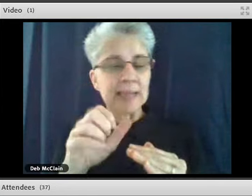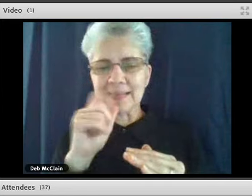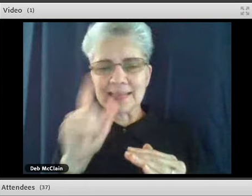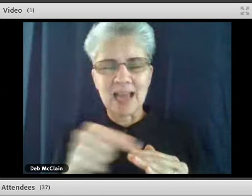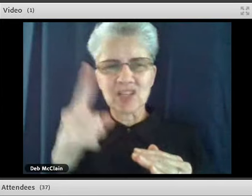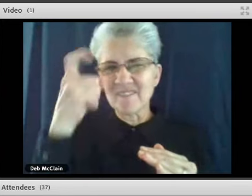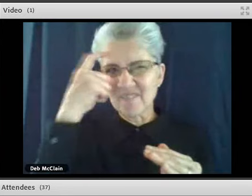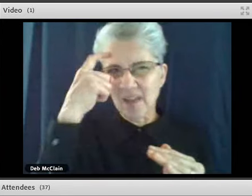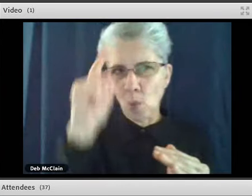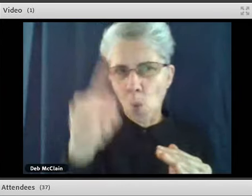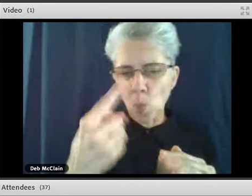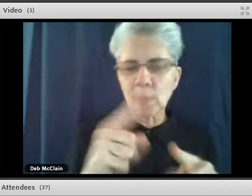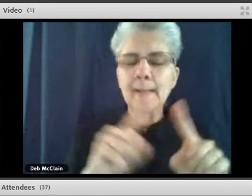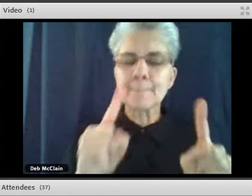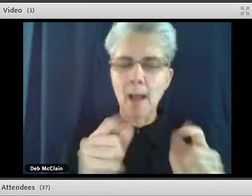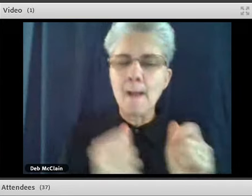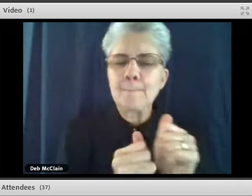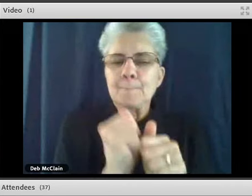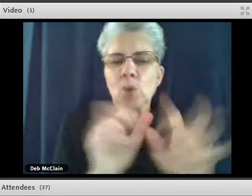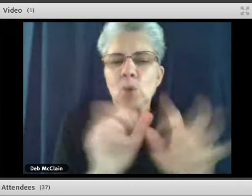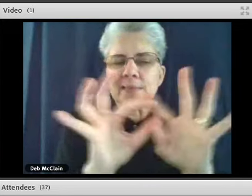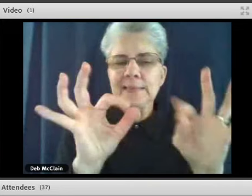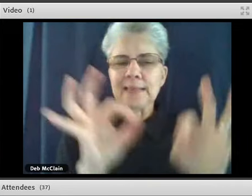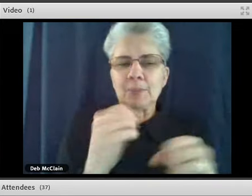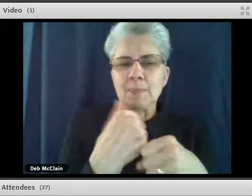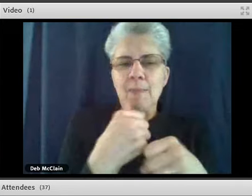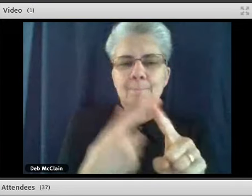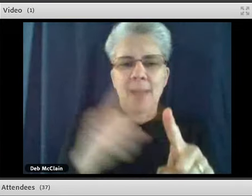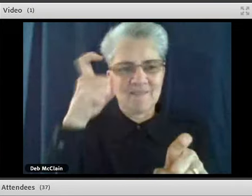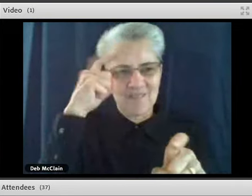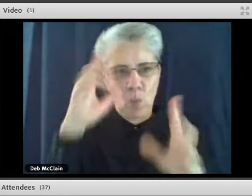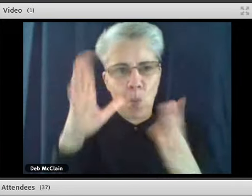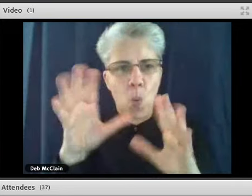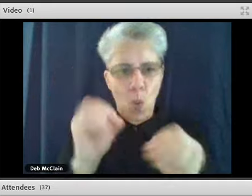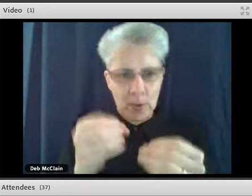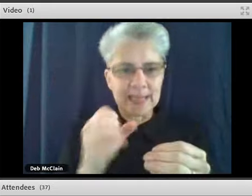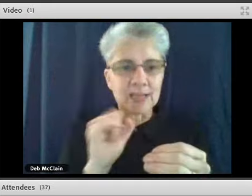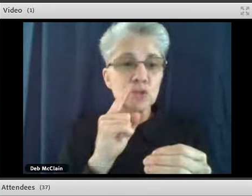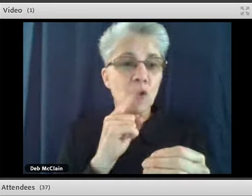And again, it's not just federal websites. It's also most documents produced by federal organizations.